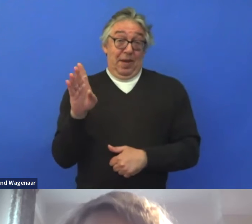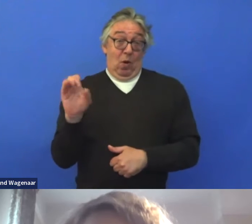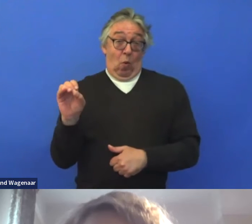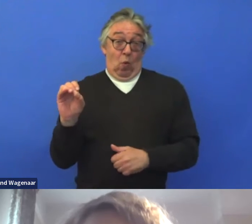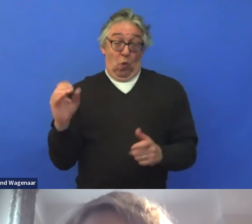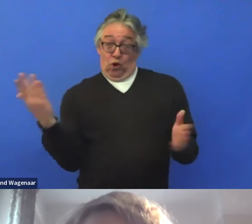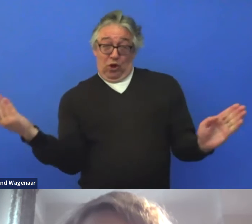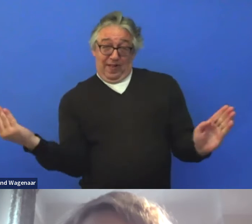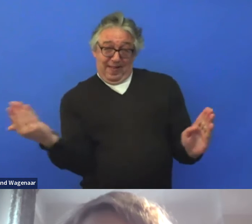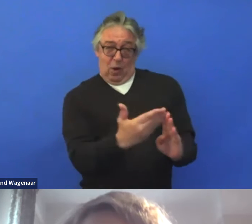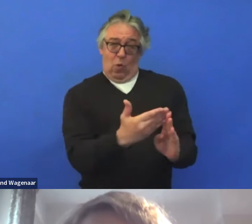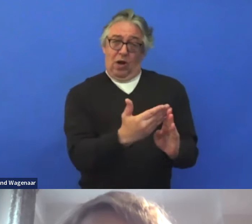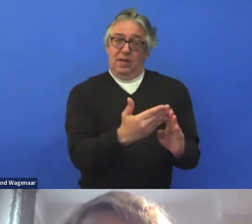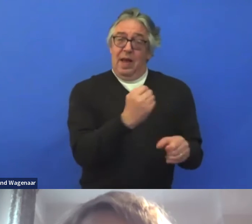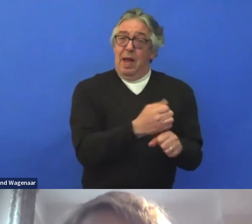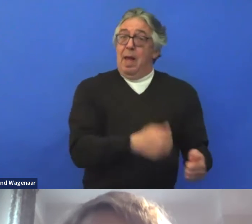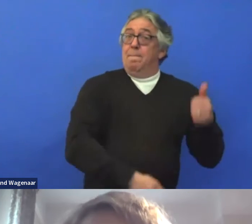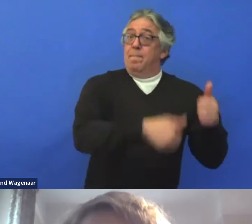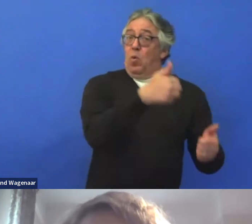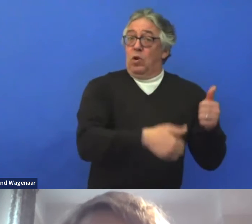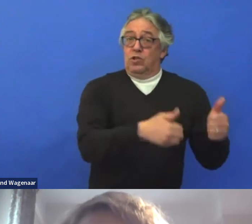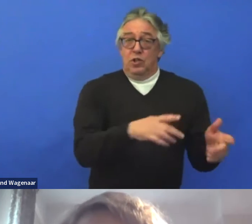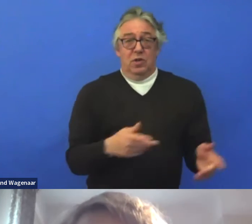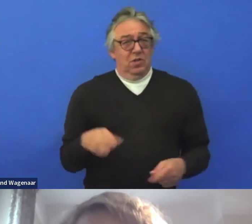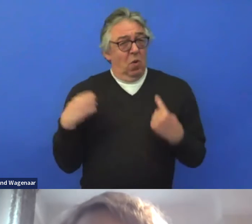So that we could influence with our experience,